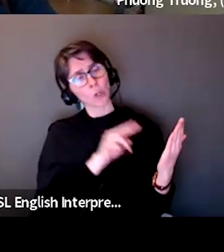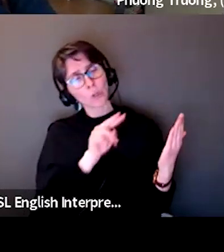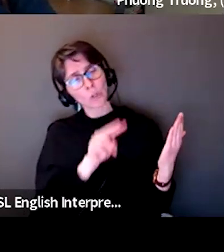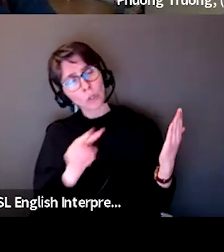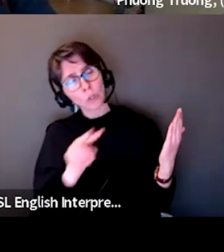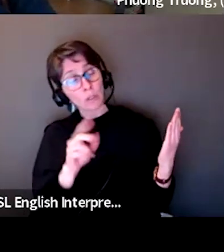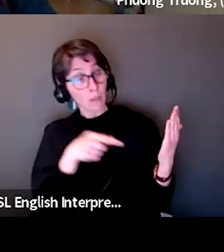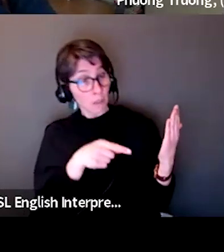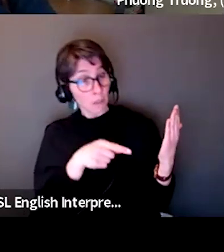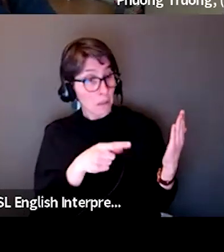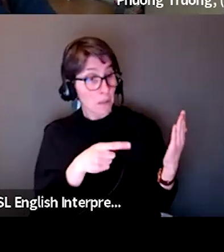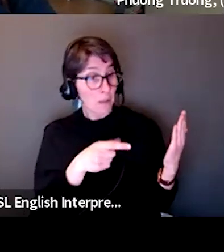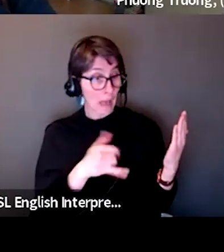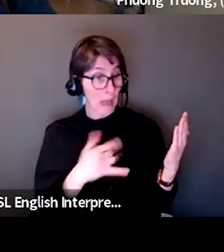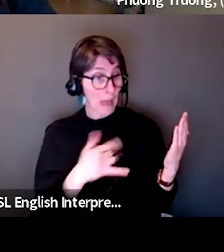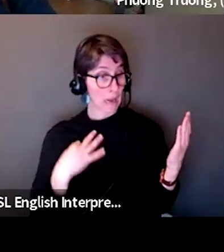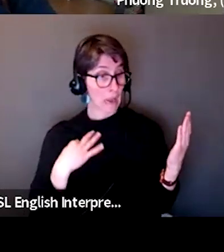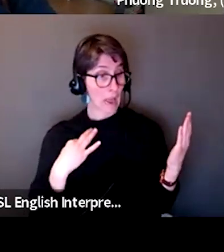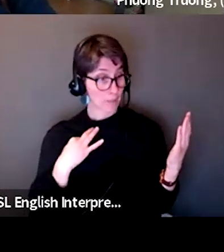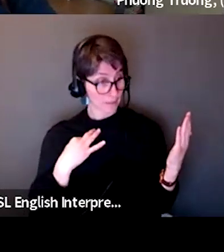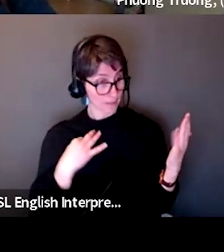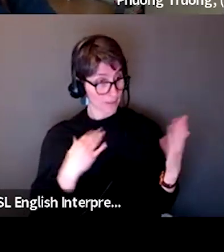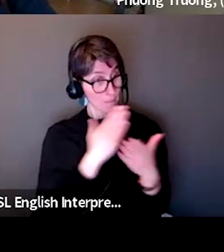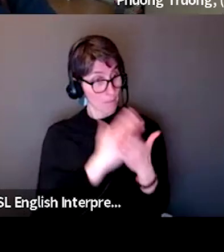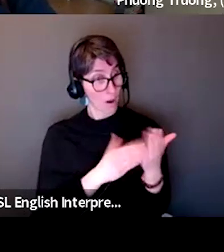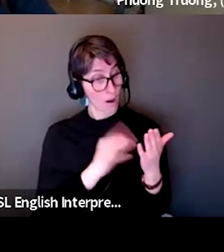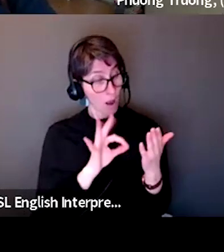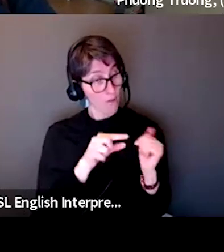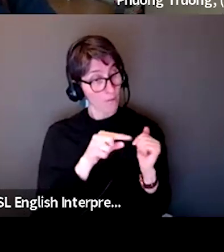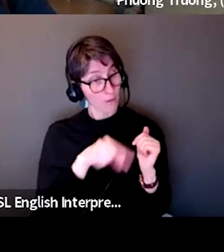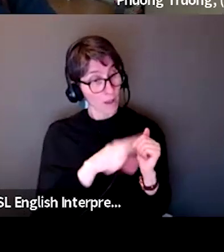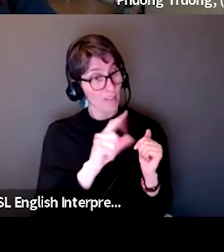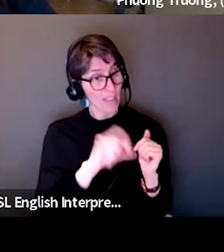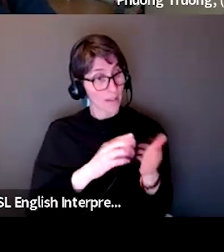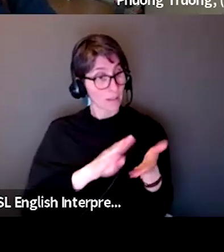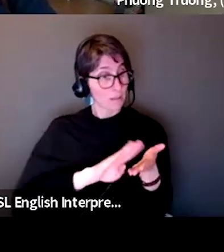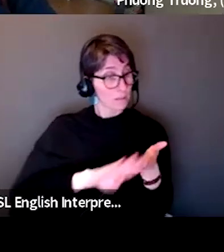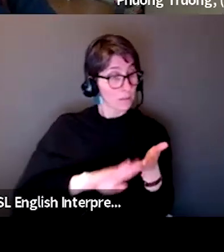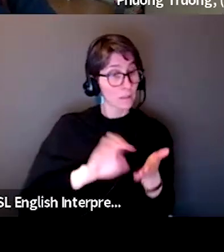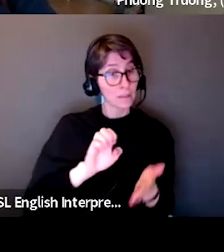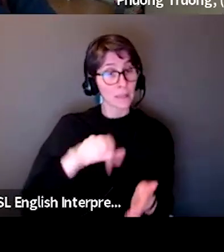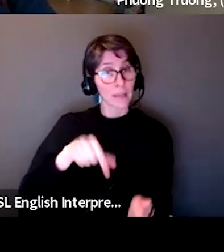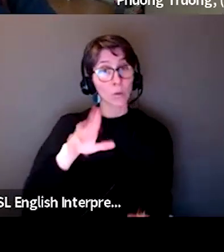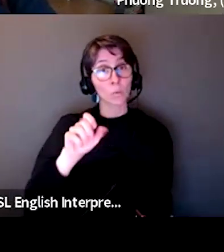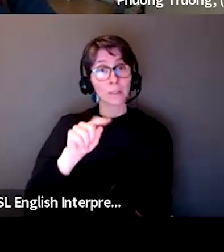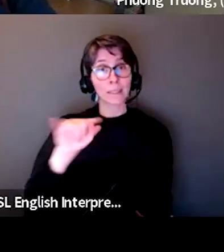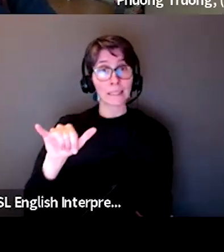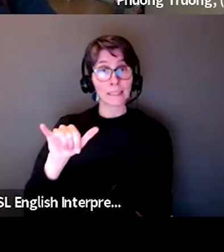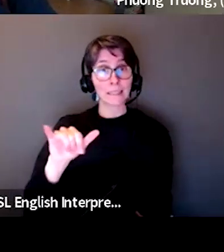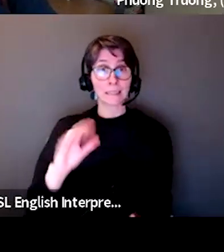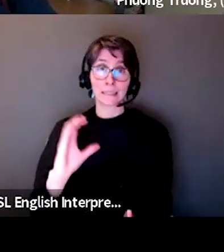applicant belongs to one of these equity-seeking groups. And even if their resume does not look